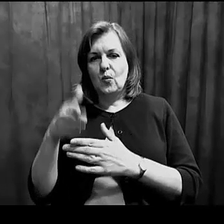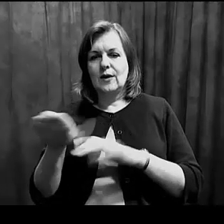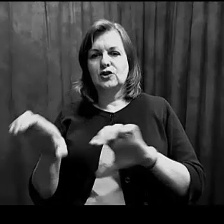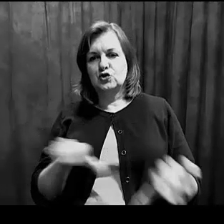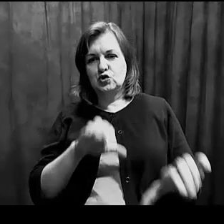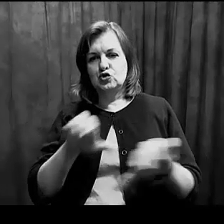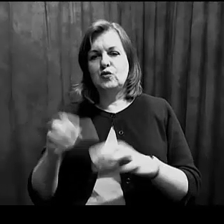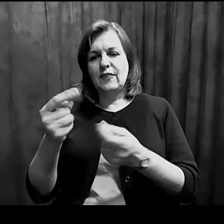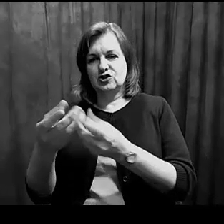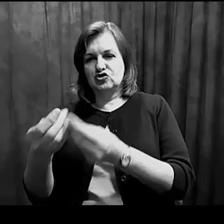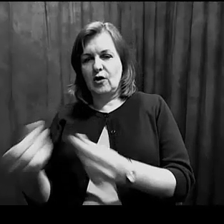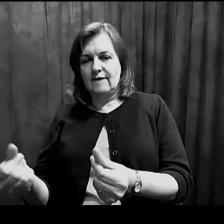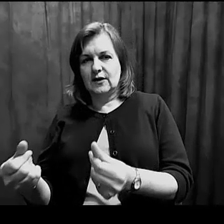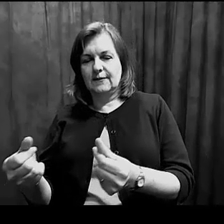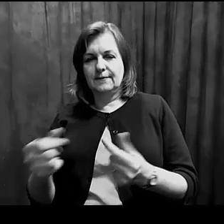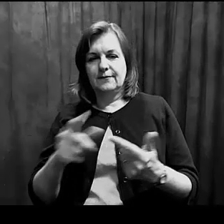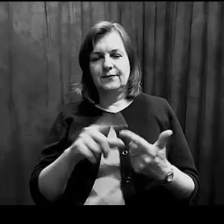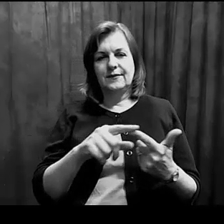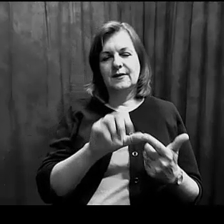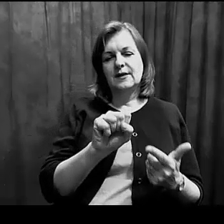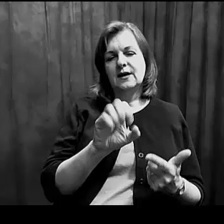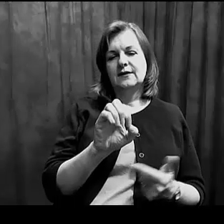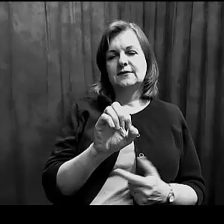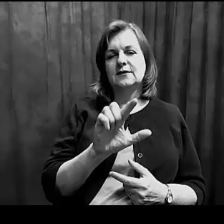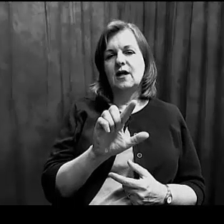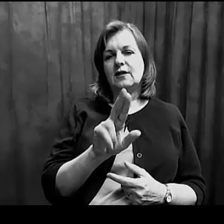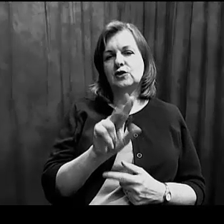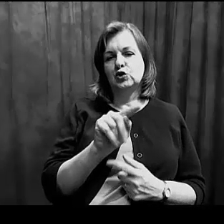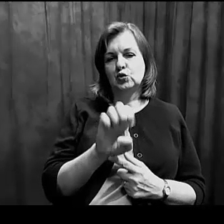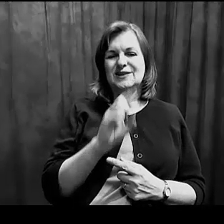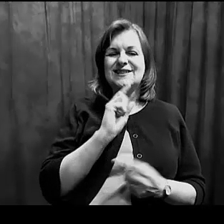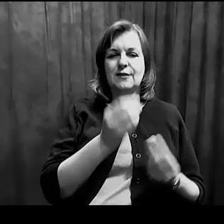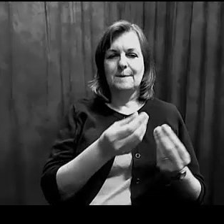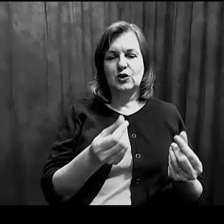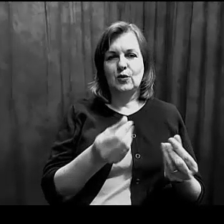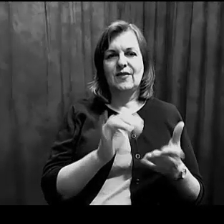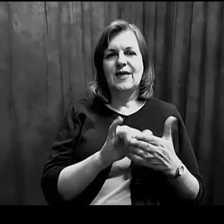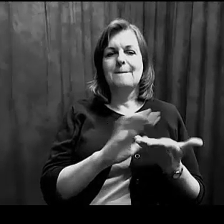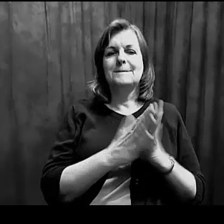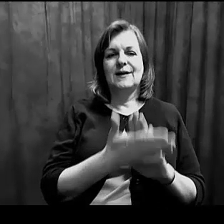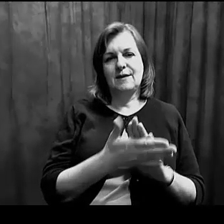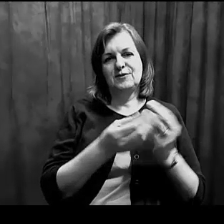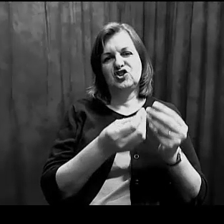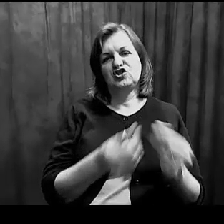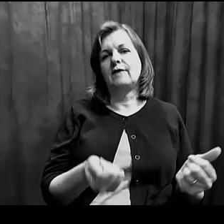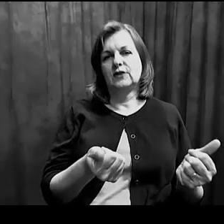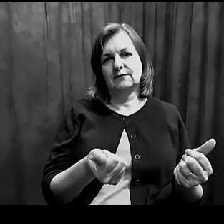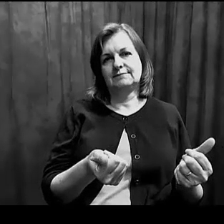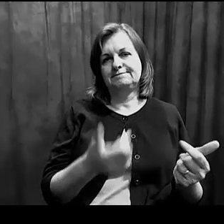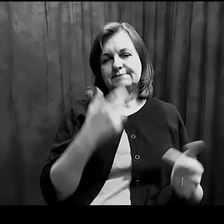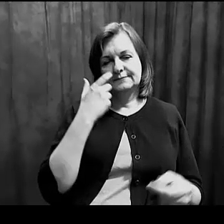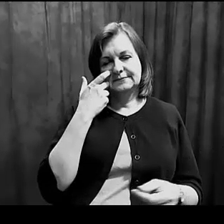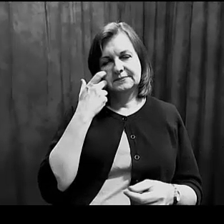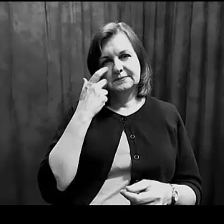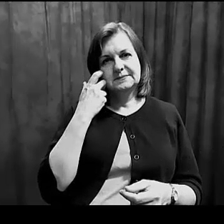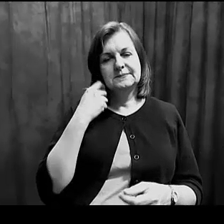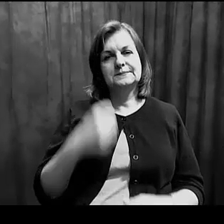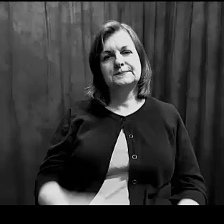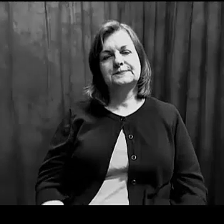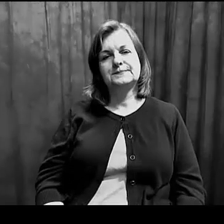the thing that's actually doing the dissolving and the solute is this something or the substance